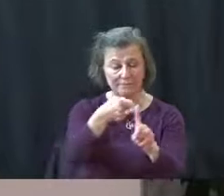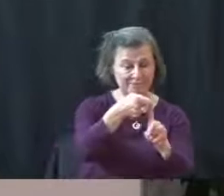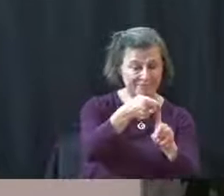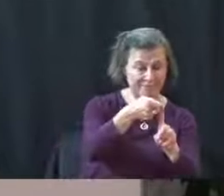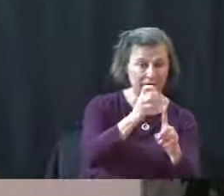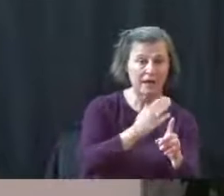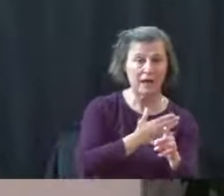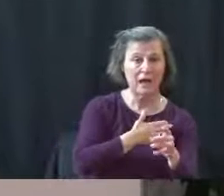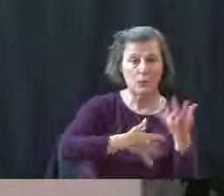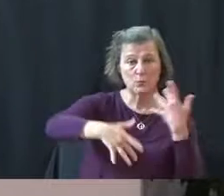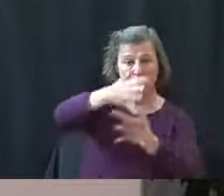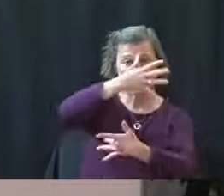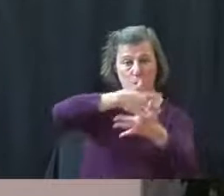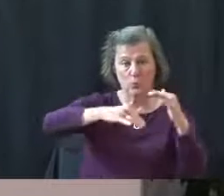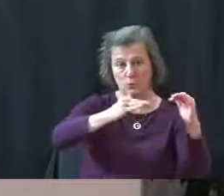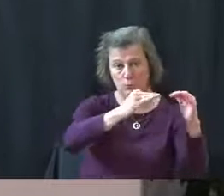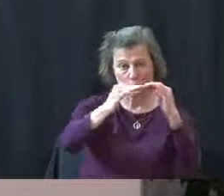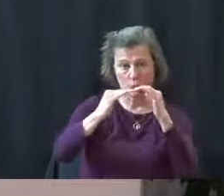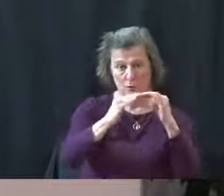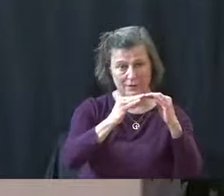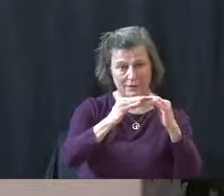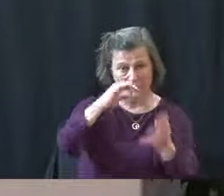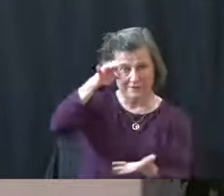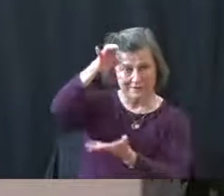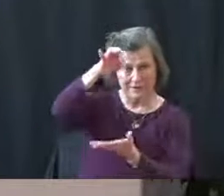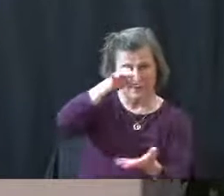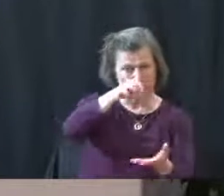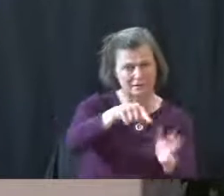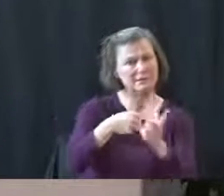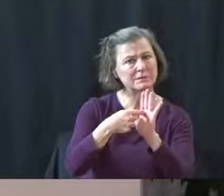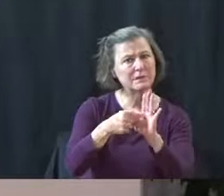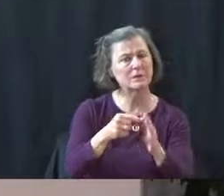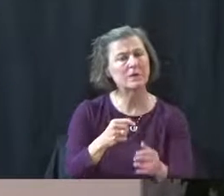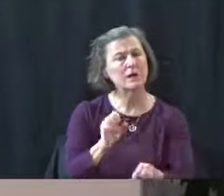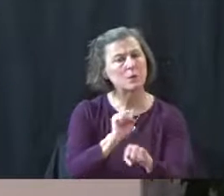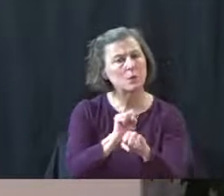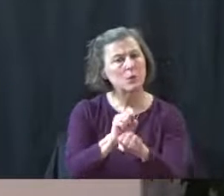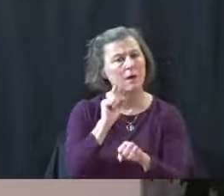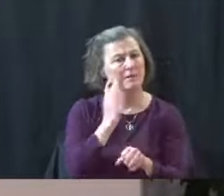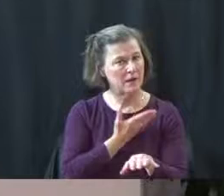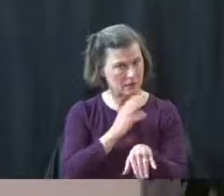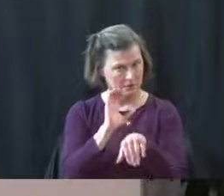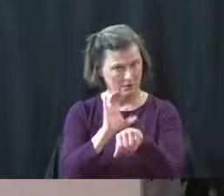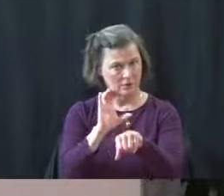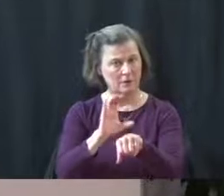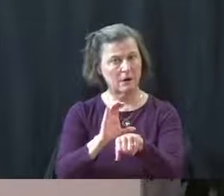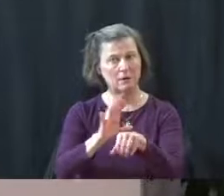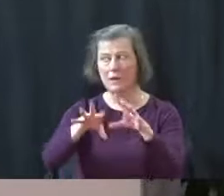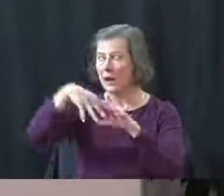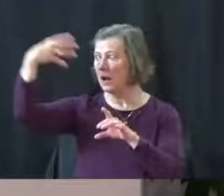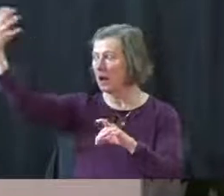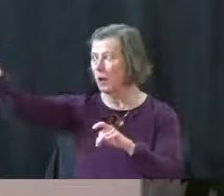This lantern symbolizes the work of our congregation outside the walls of our sanctuary and the